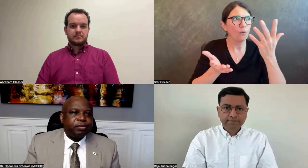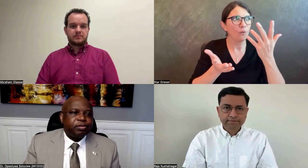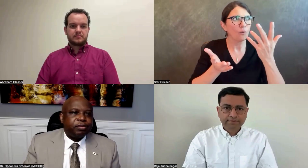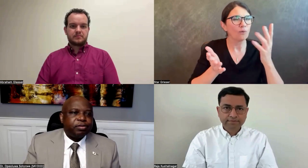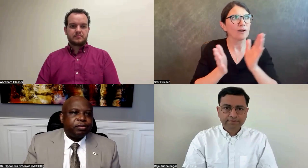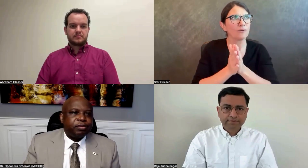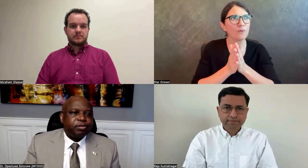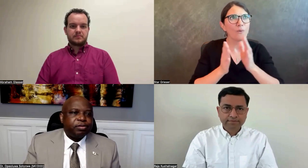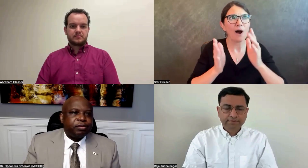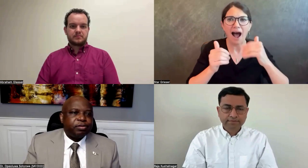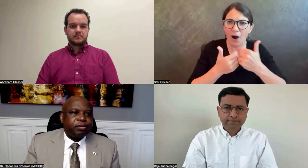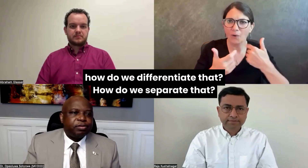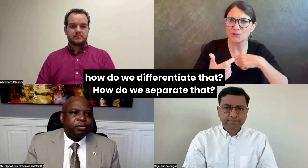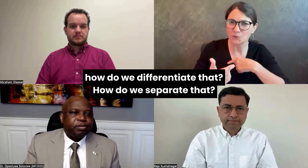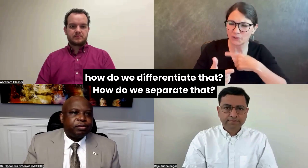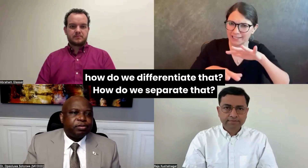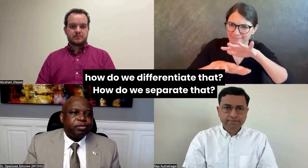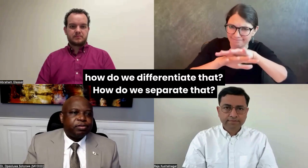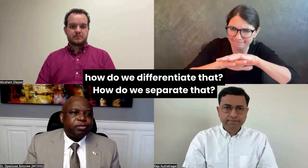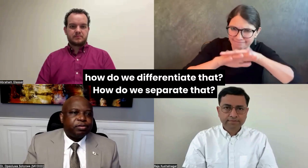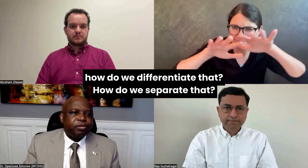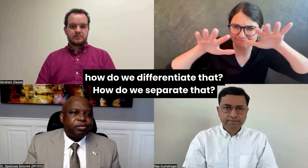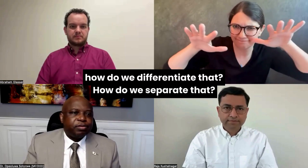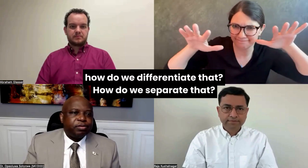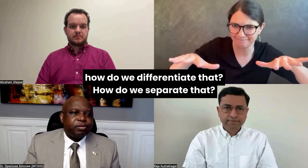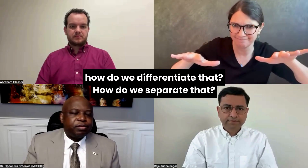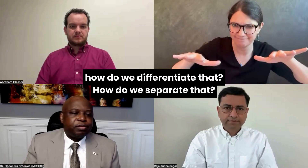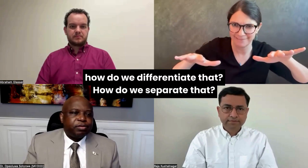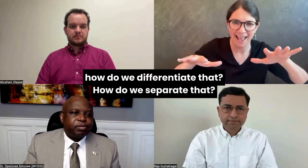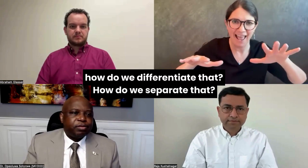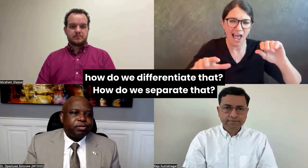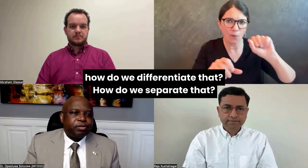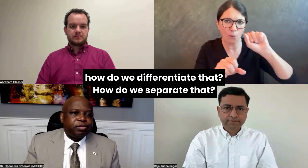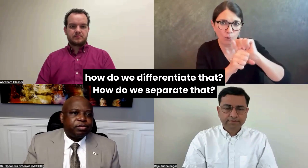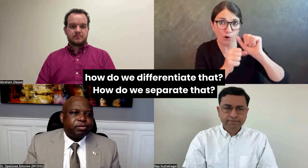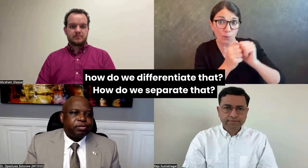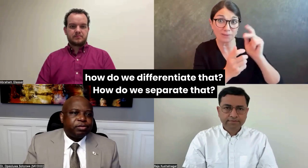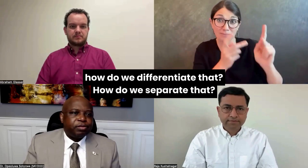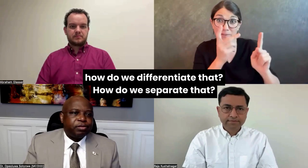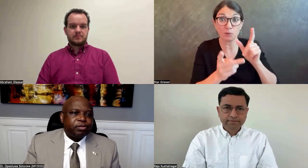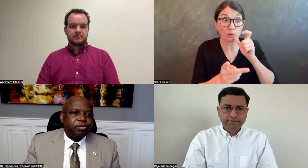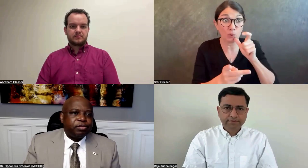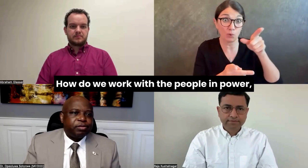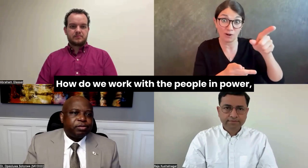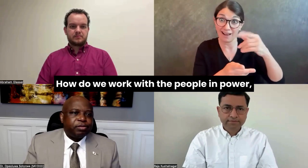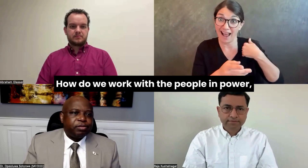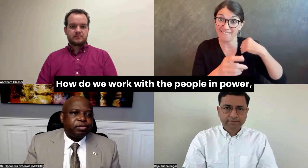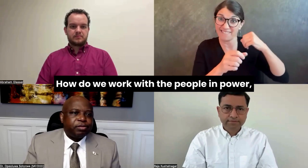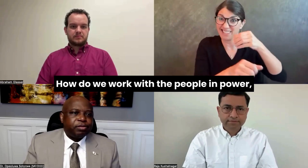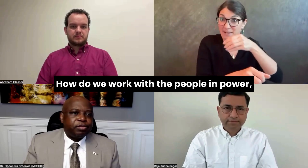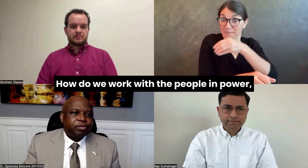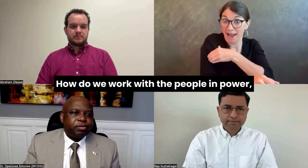how do we differentiate that? How do we separate that? How do we work with the people in power,